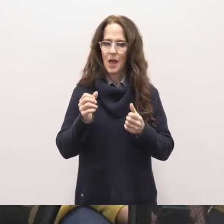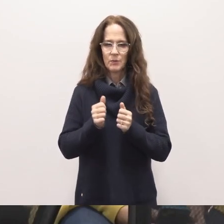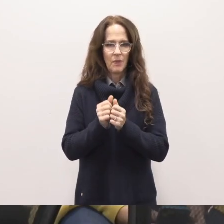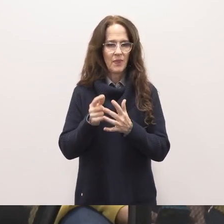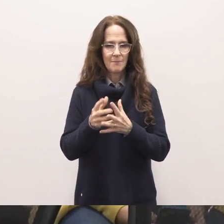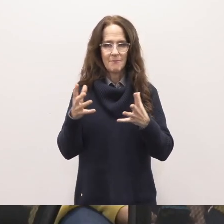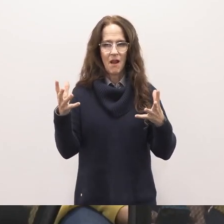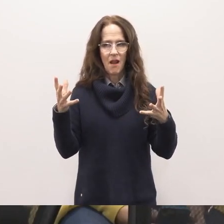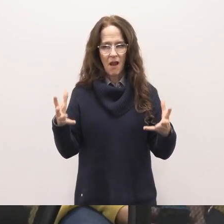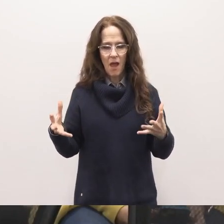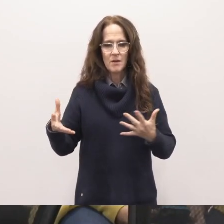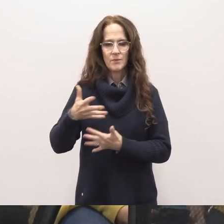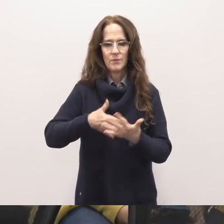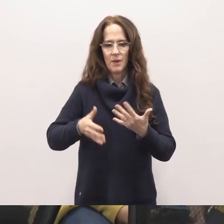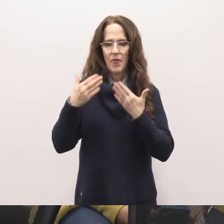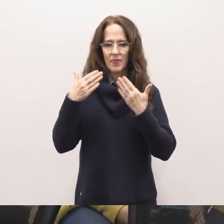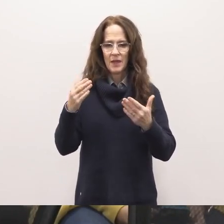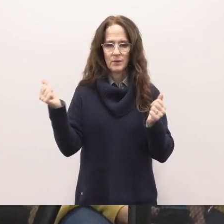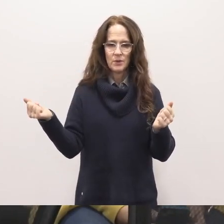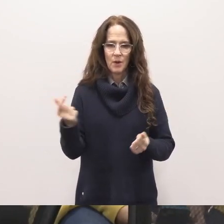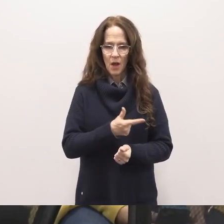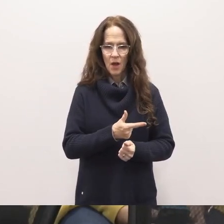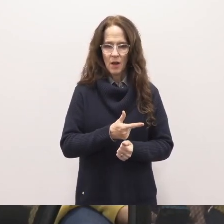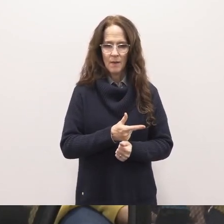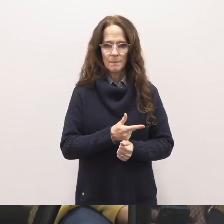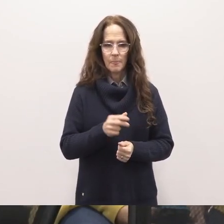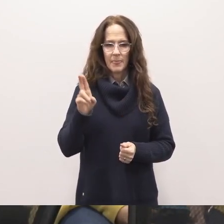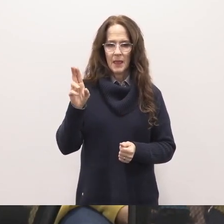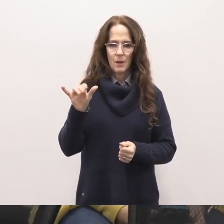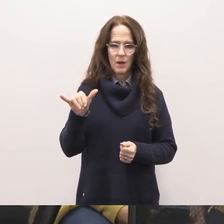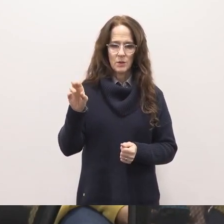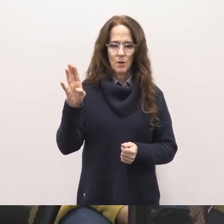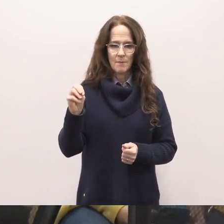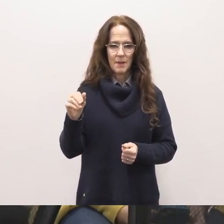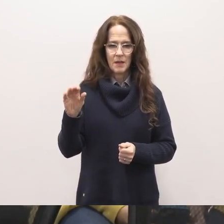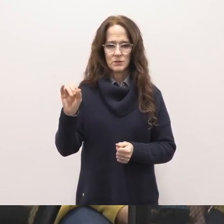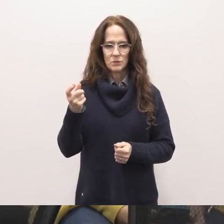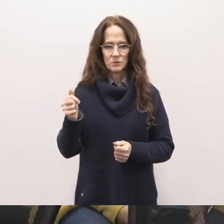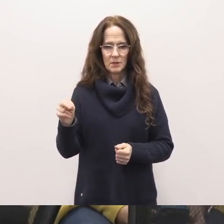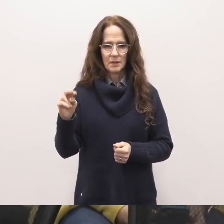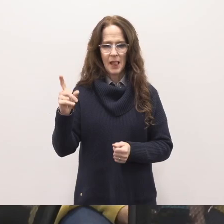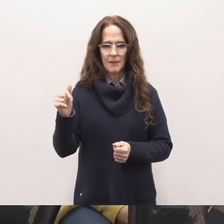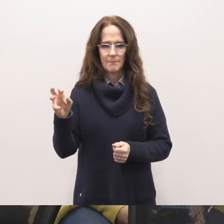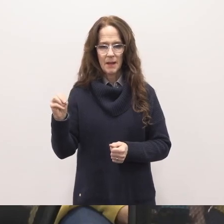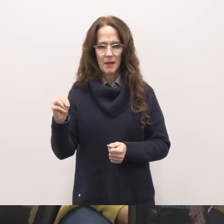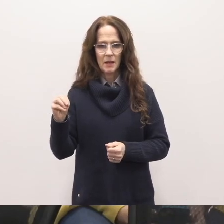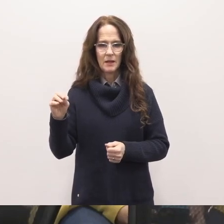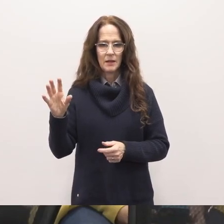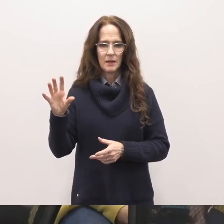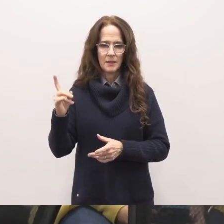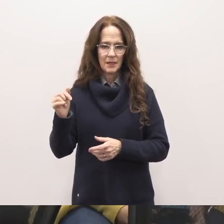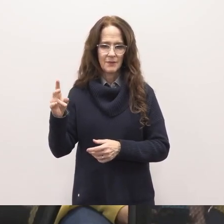So thank you to everybody, Yumi, Susan, Alma. Facilities, David, their team, Sara Slater, Margaret.